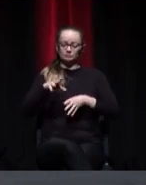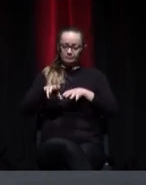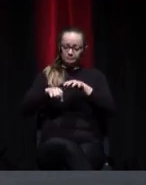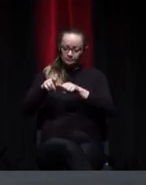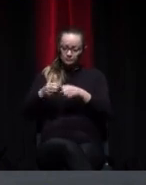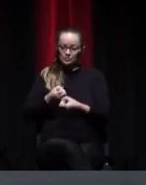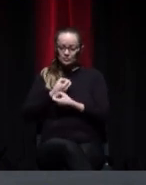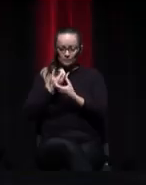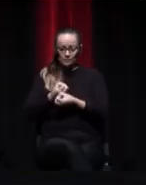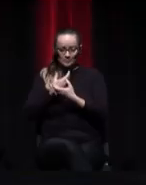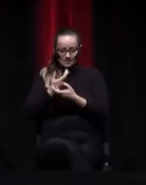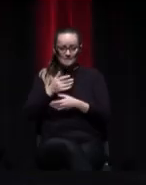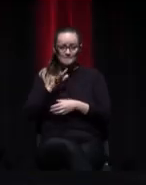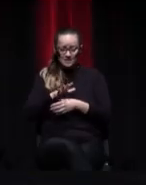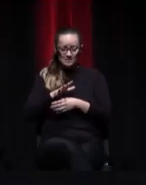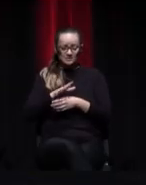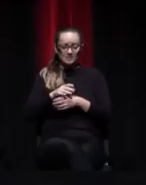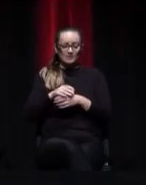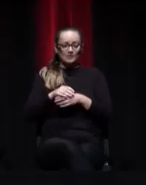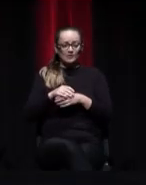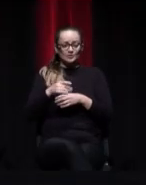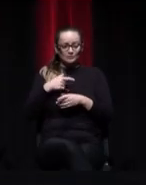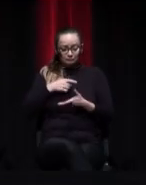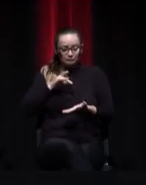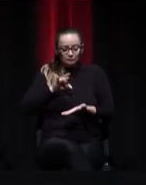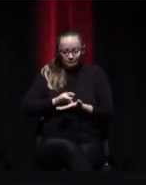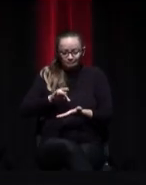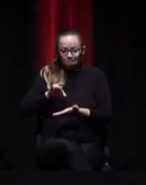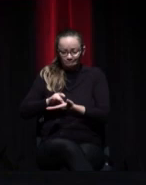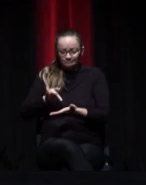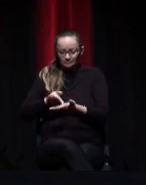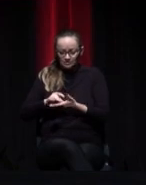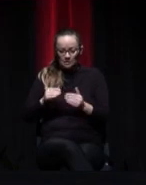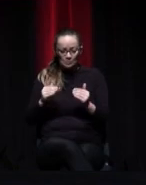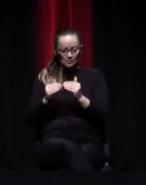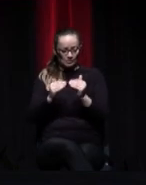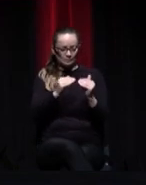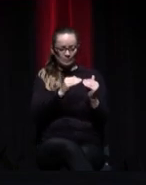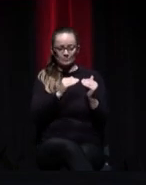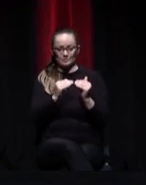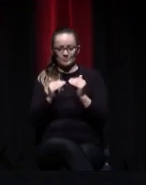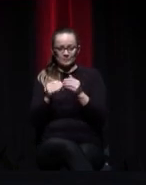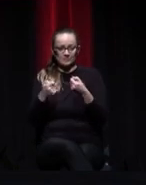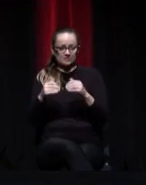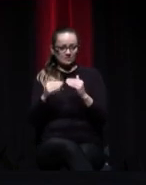but a narcissistic effect of confirmation, of solidification of opinions.